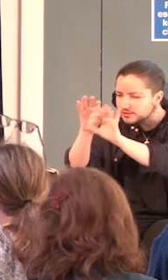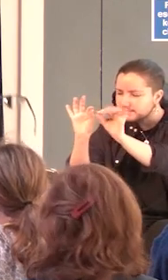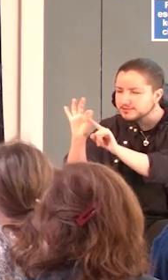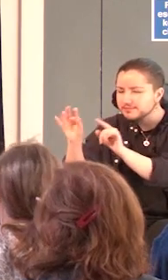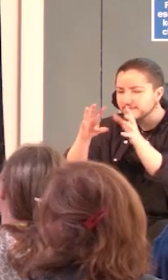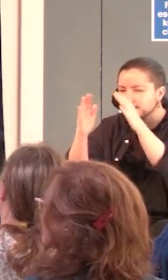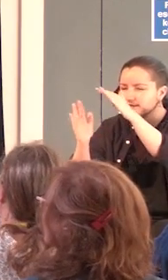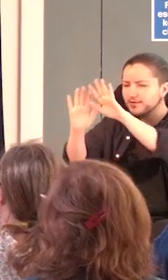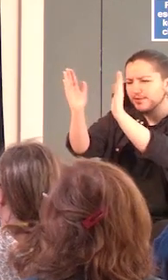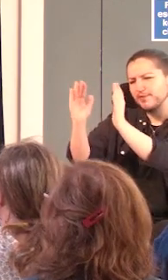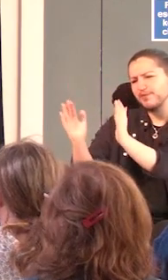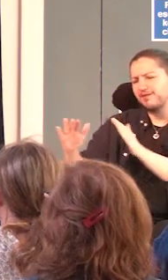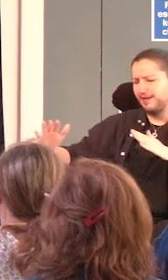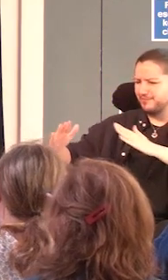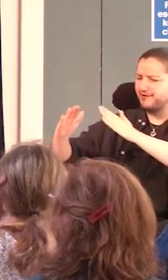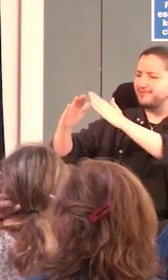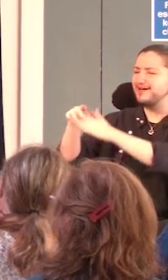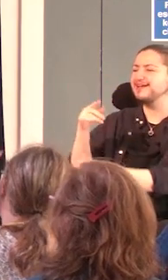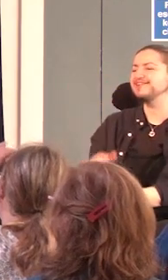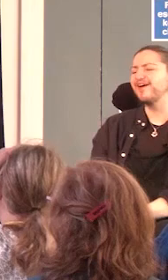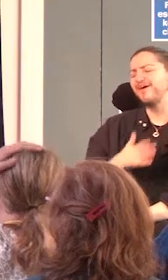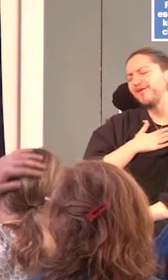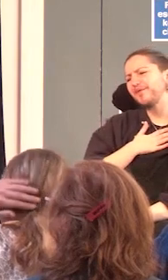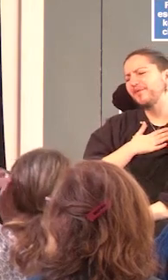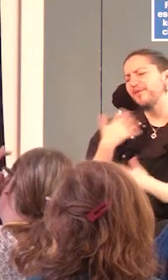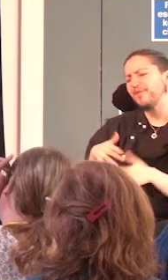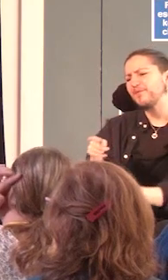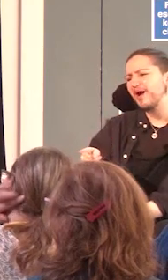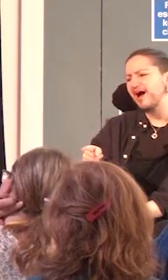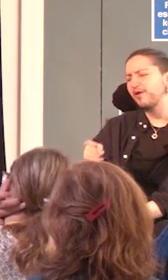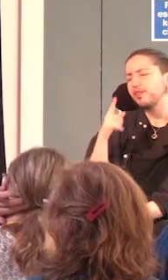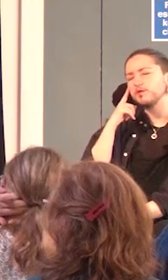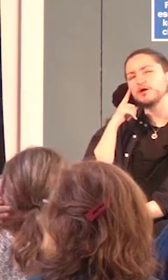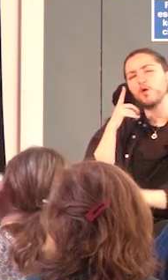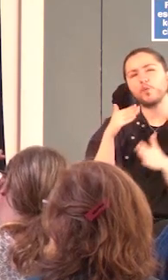form this fantastic pyramid, and I thought, what would Ziggy, for example,